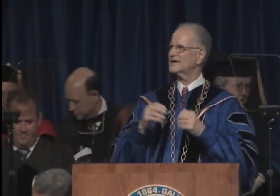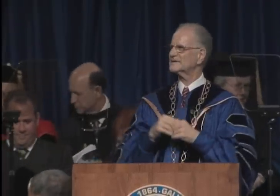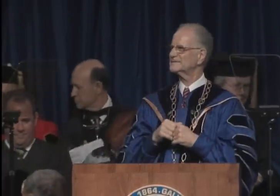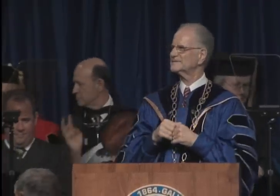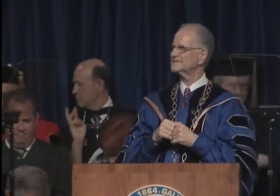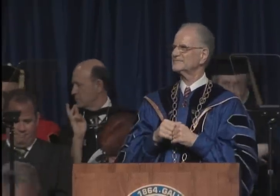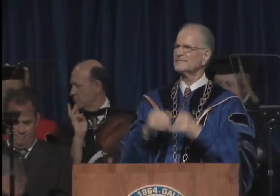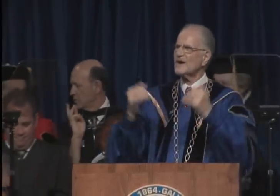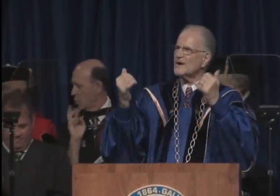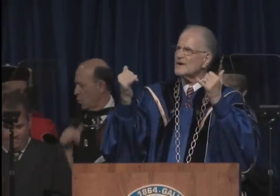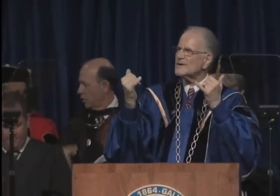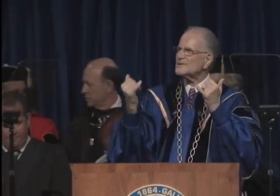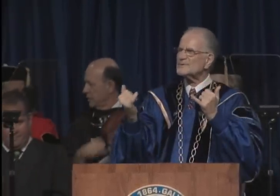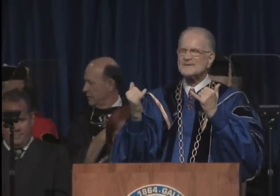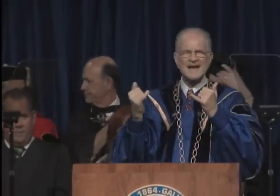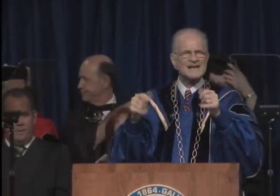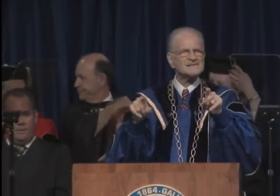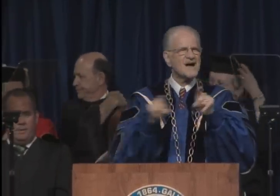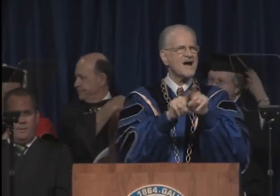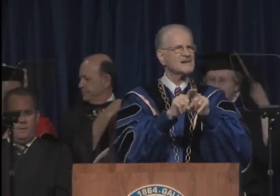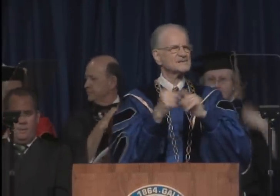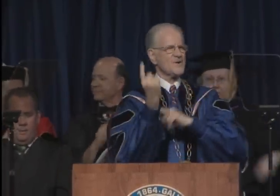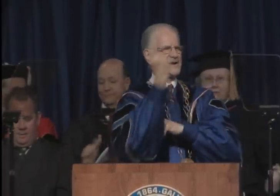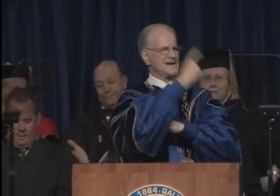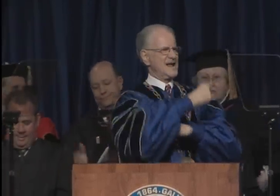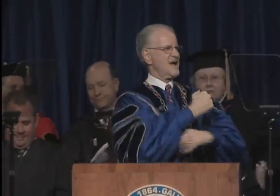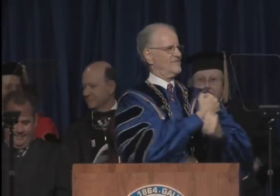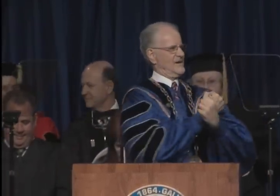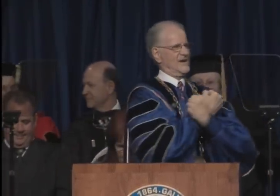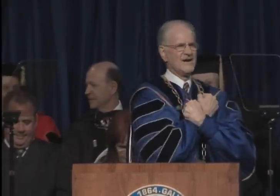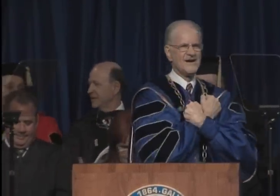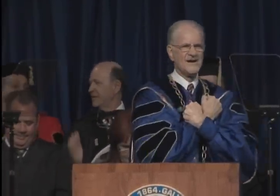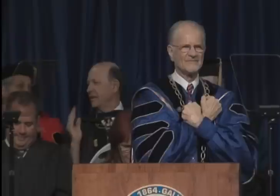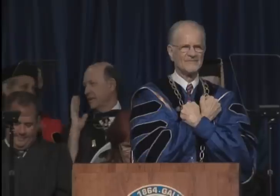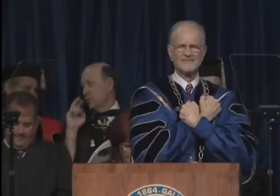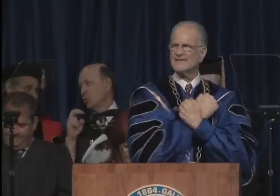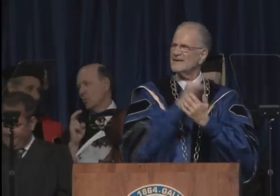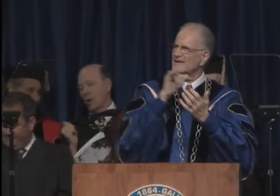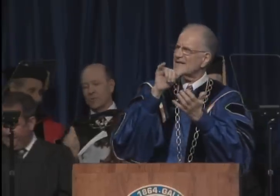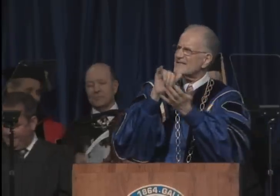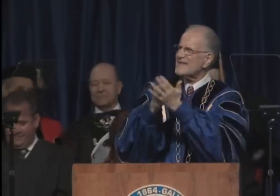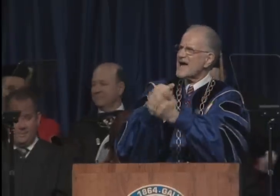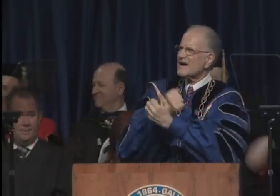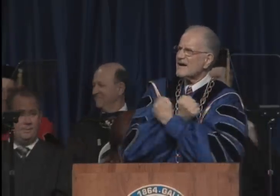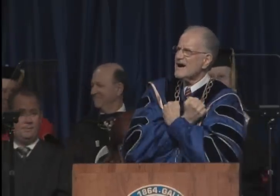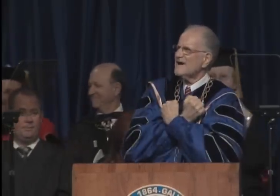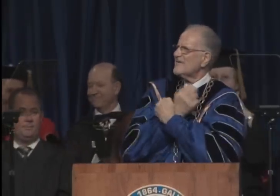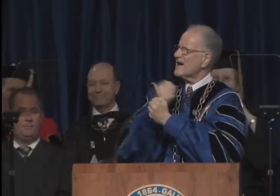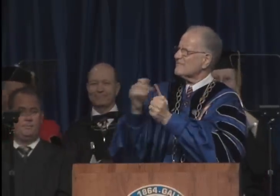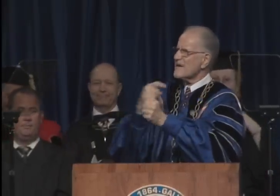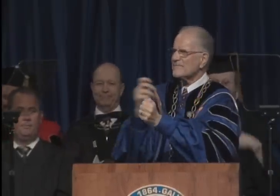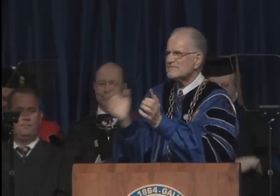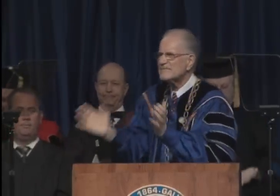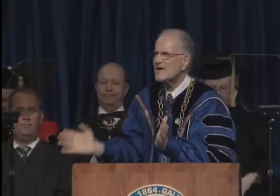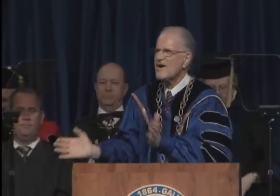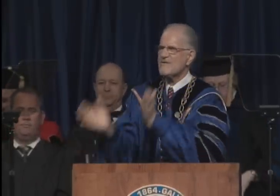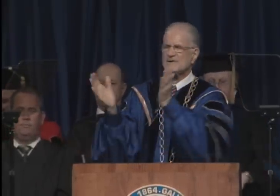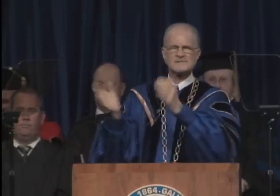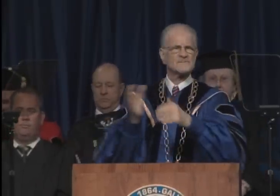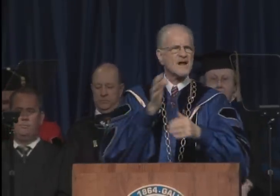Today's graduation day but it's also a day of love.